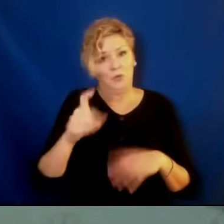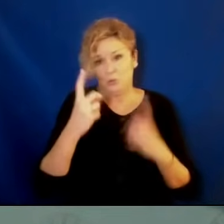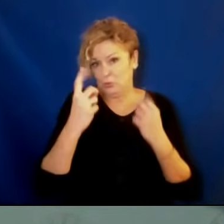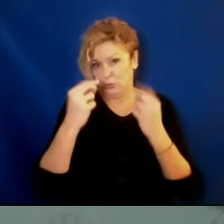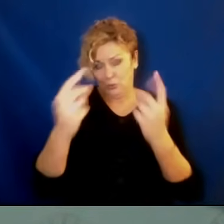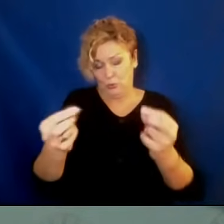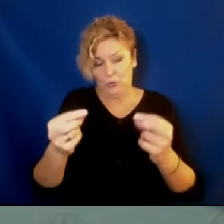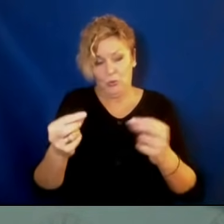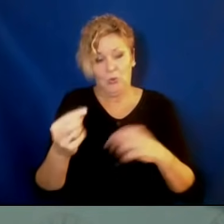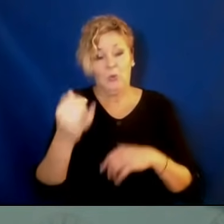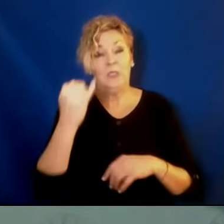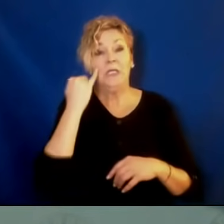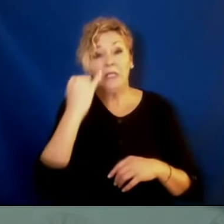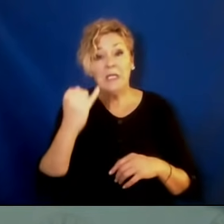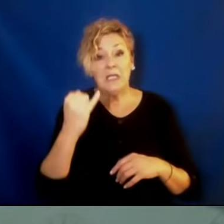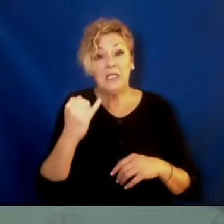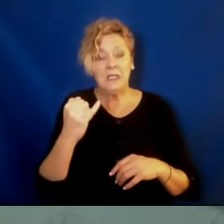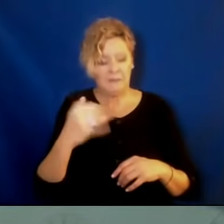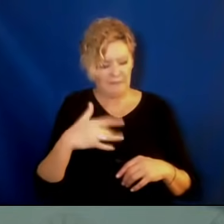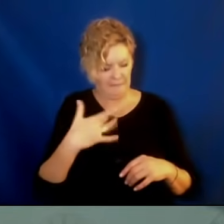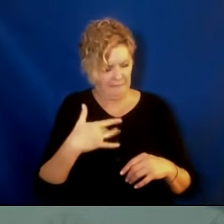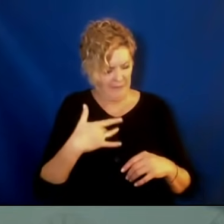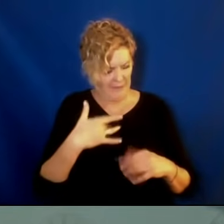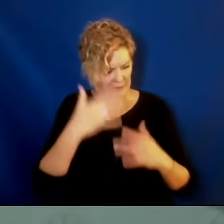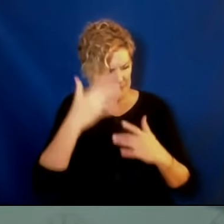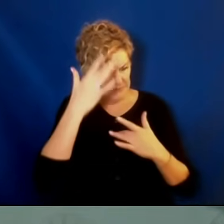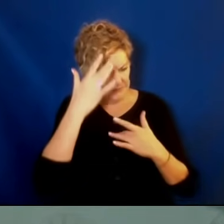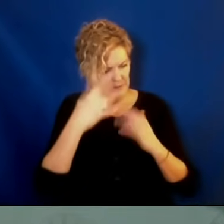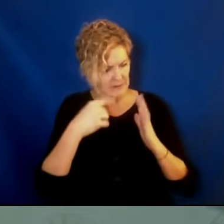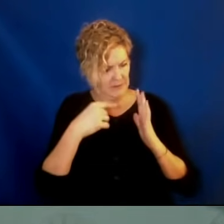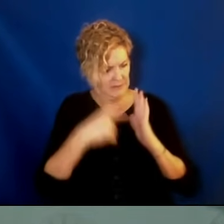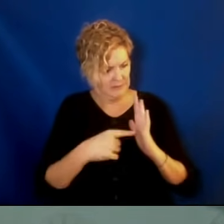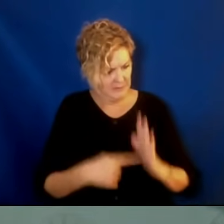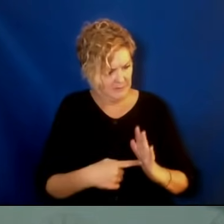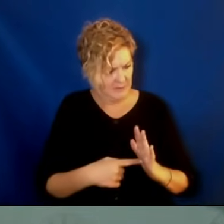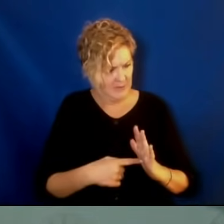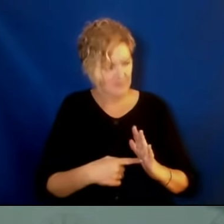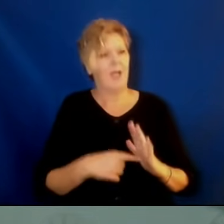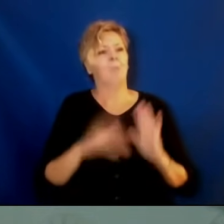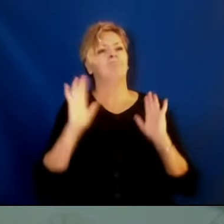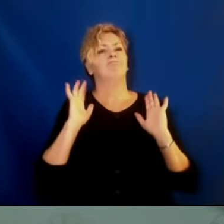whether you need to seek self isolate, or whether there is a significant risk to you